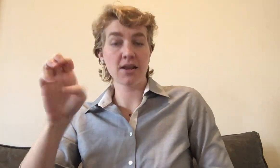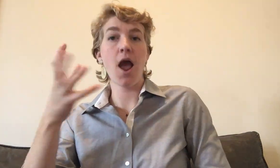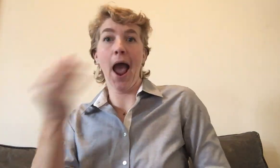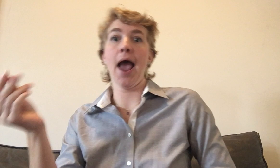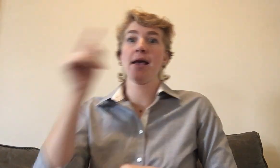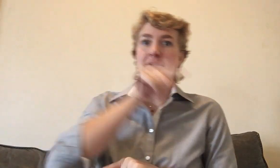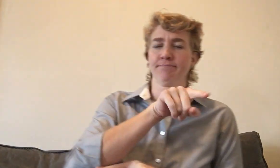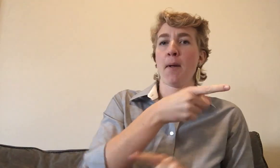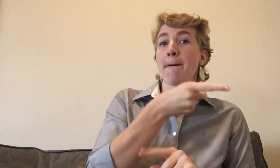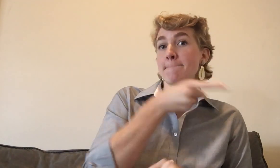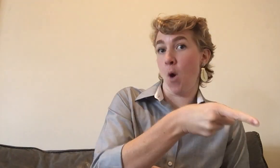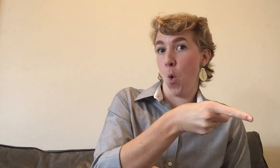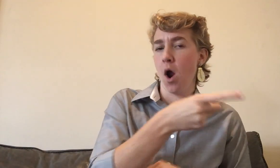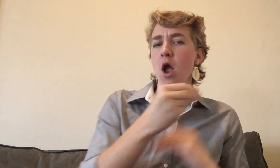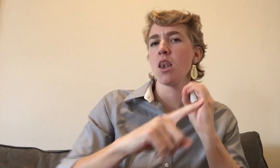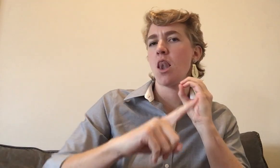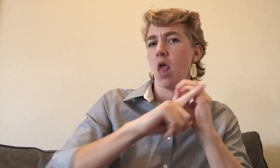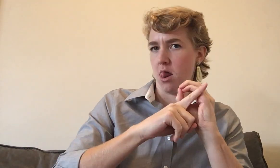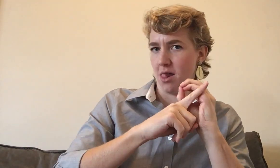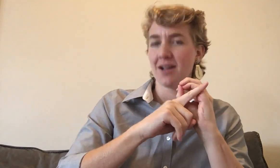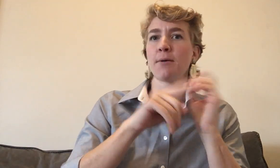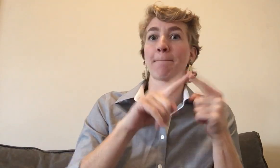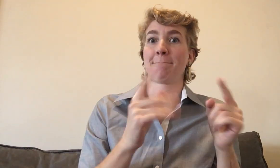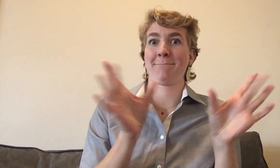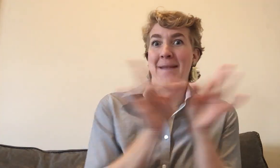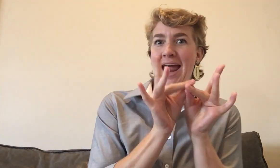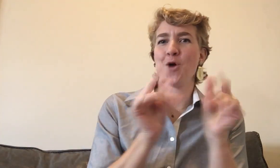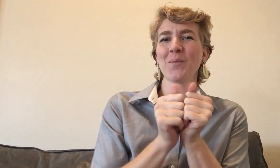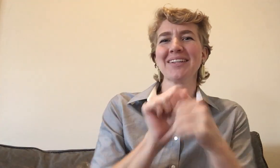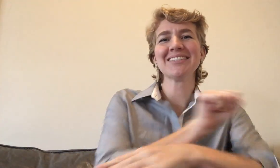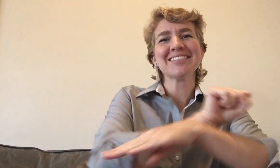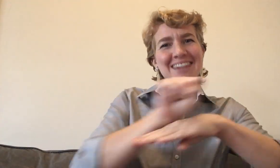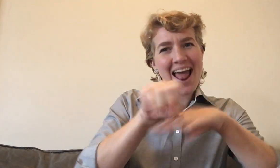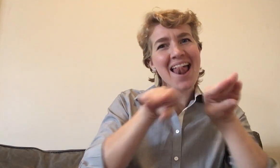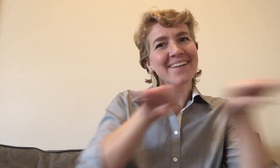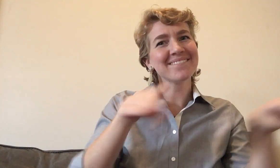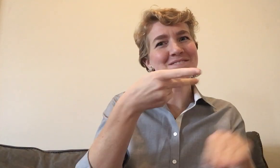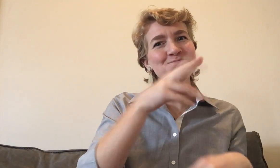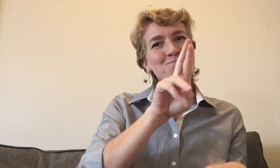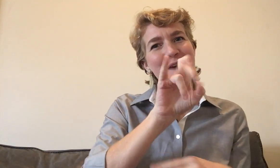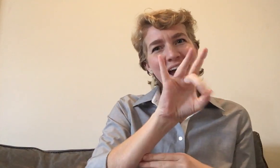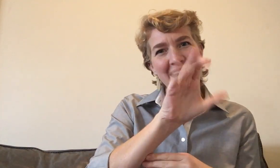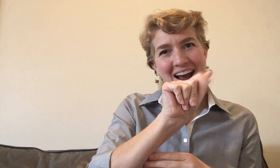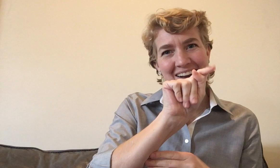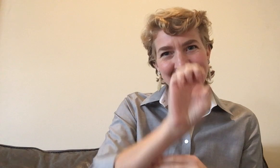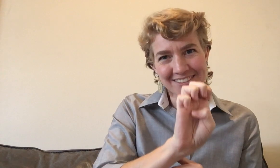and for IX and null to pair with stage-level predicates.